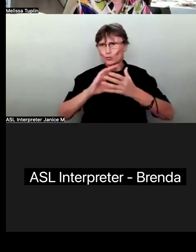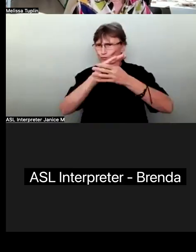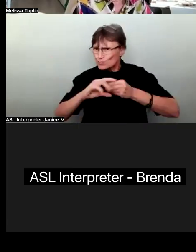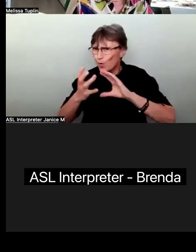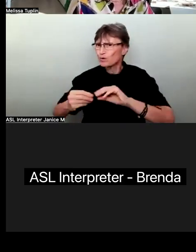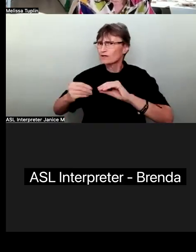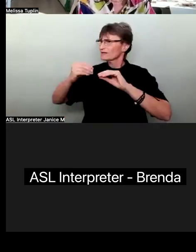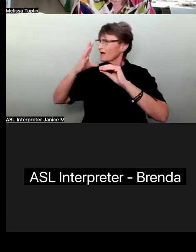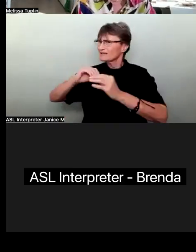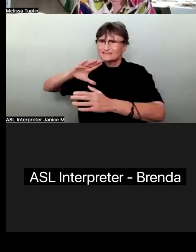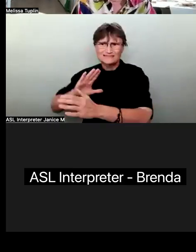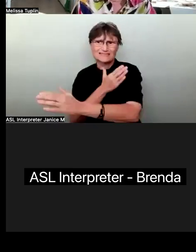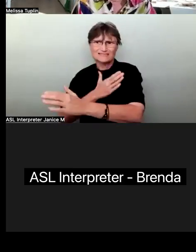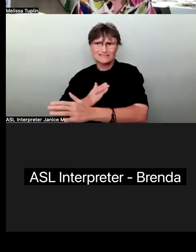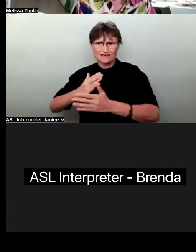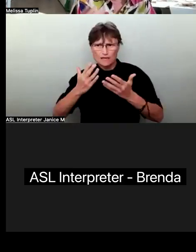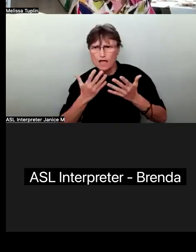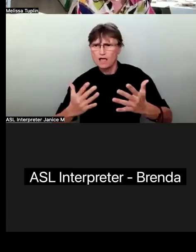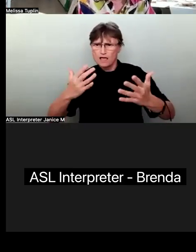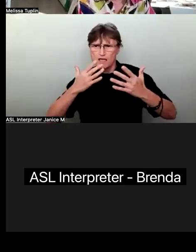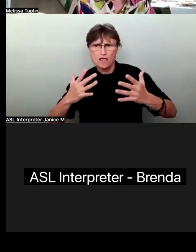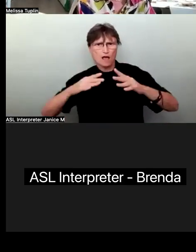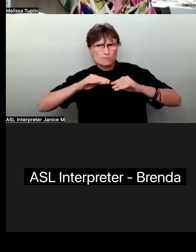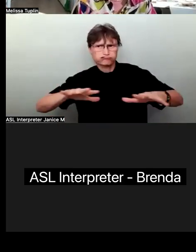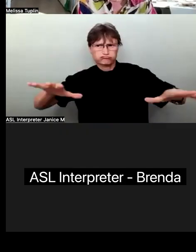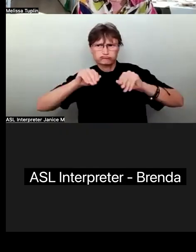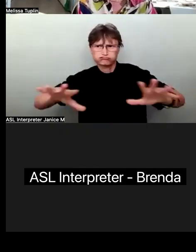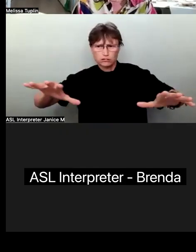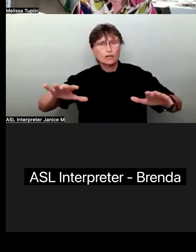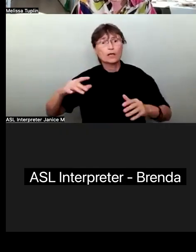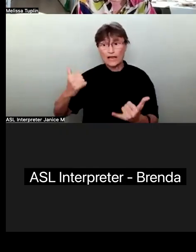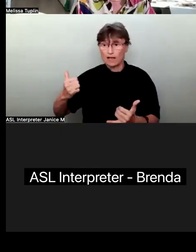the spirit of this land and the people that we do our work and continue that tradition